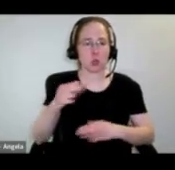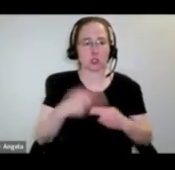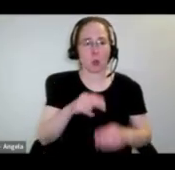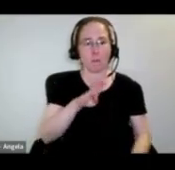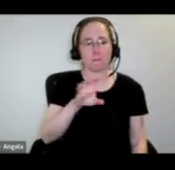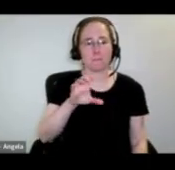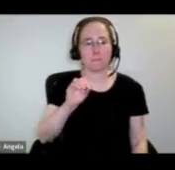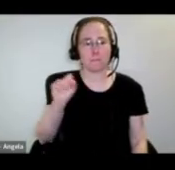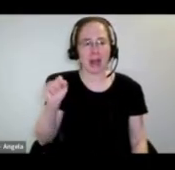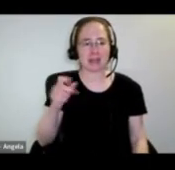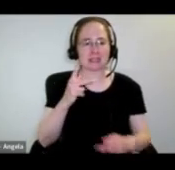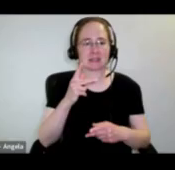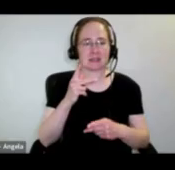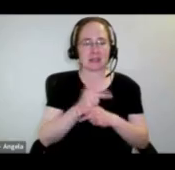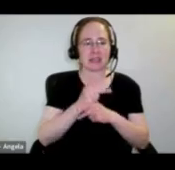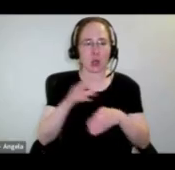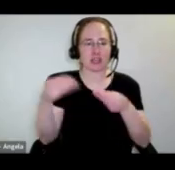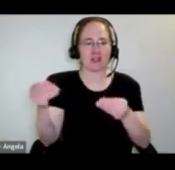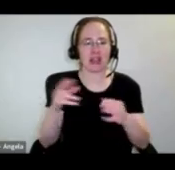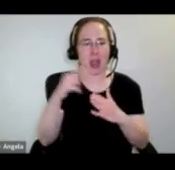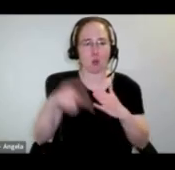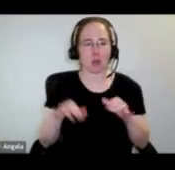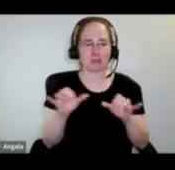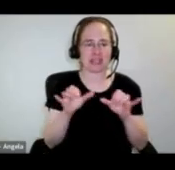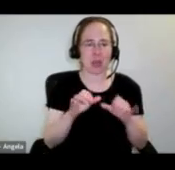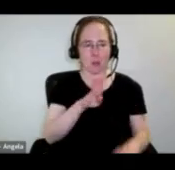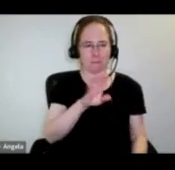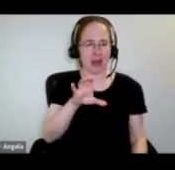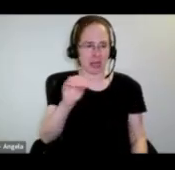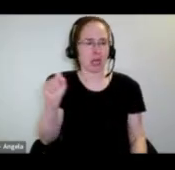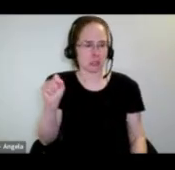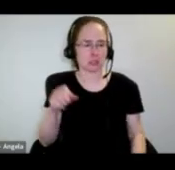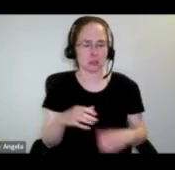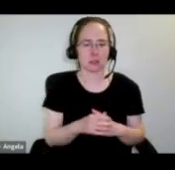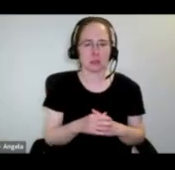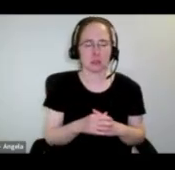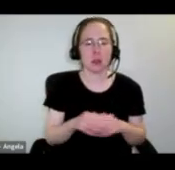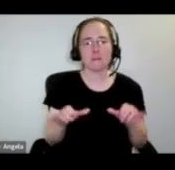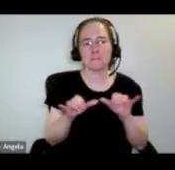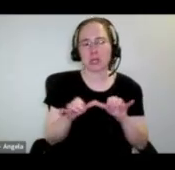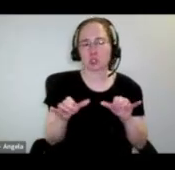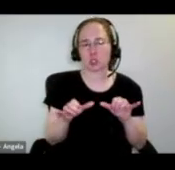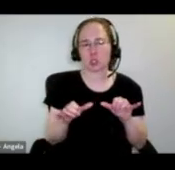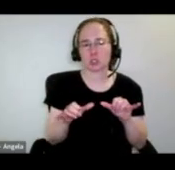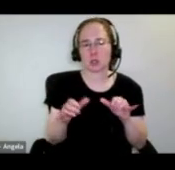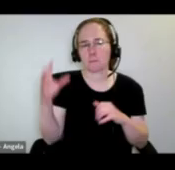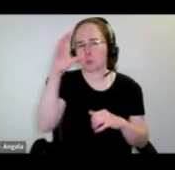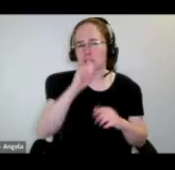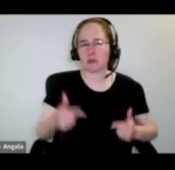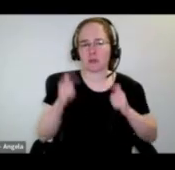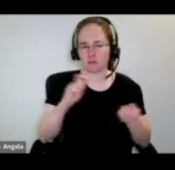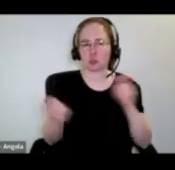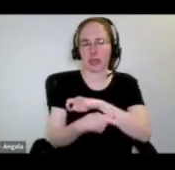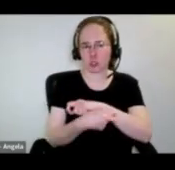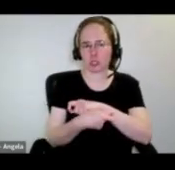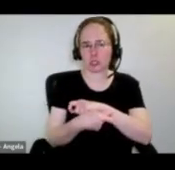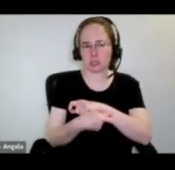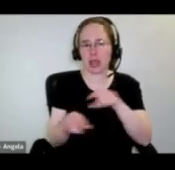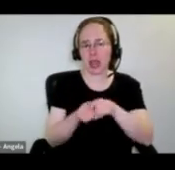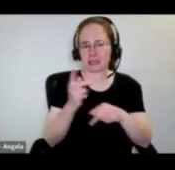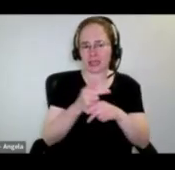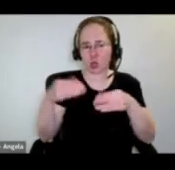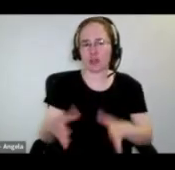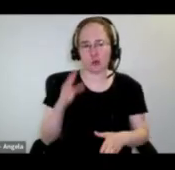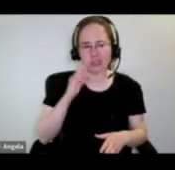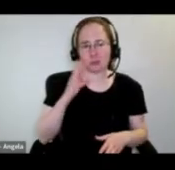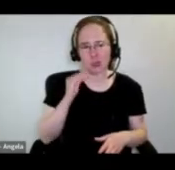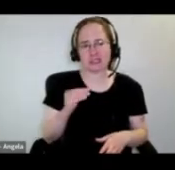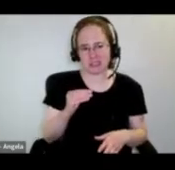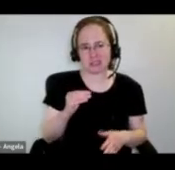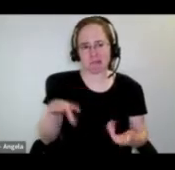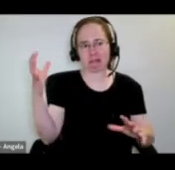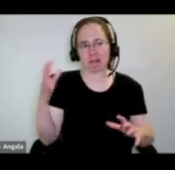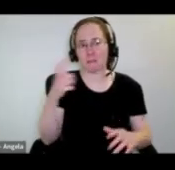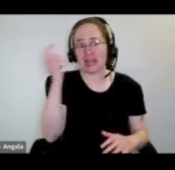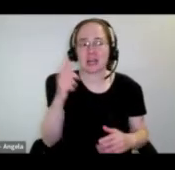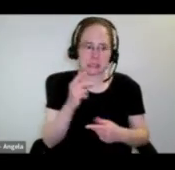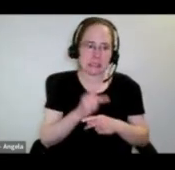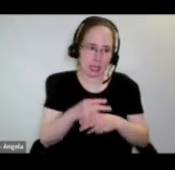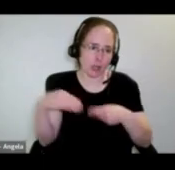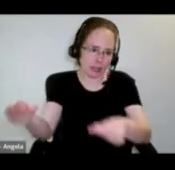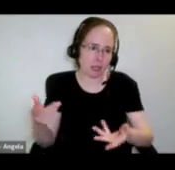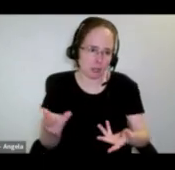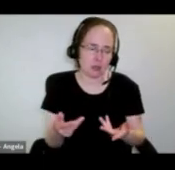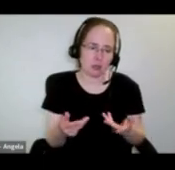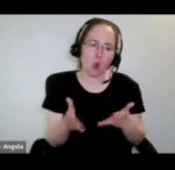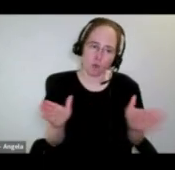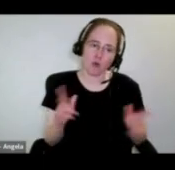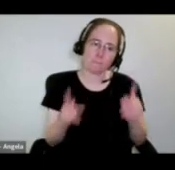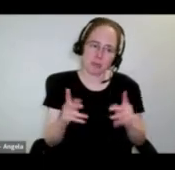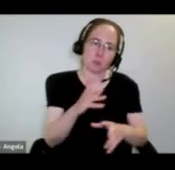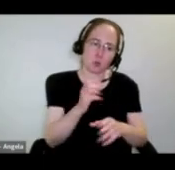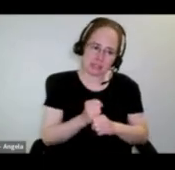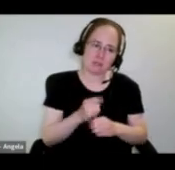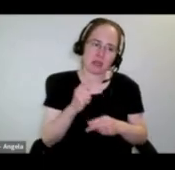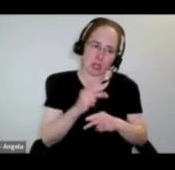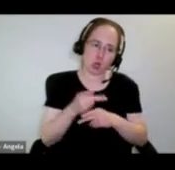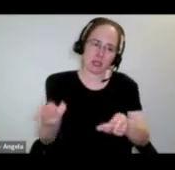David Watkins: The caregiver assessment tool used in Georgia is the Bacchus Caregiving Outcome Scale. We just call it the Bacchus. This assessment measures perceived life changes as a caregiver experiences due to caregiving.